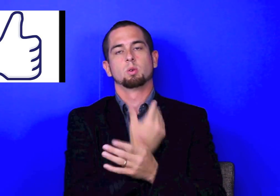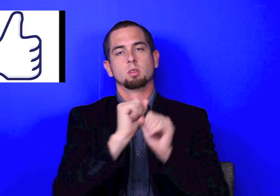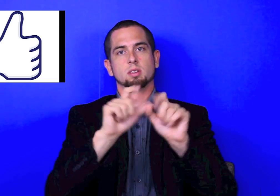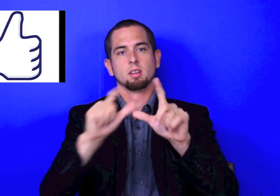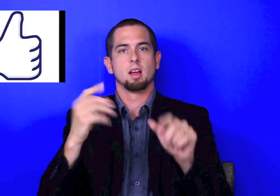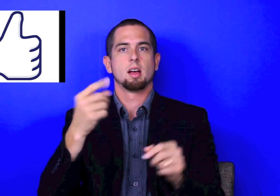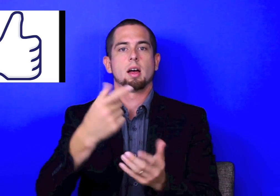YouTube channel, you can subscribe, and a Facebook page, "The Daily Moth." You should click "Like" to get updates.